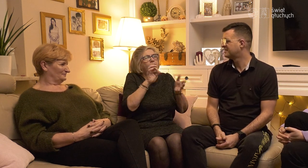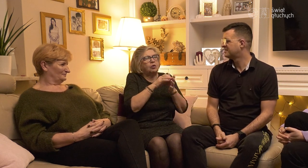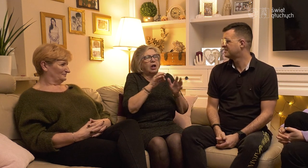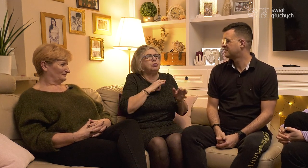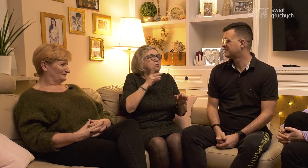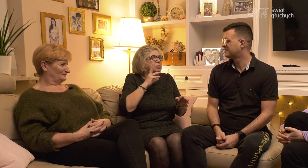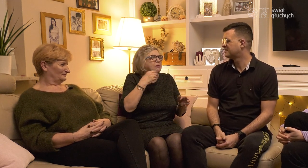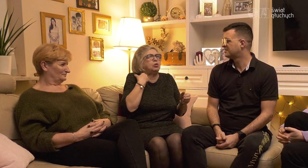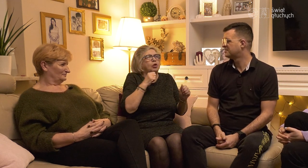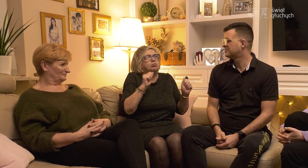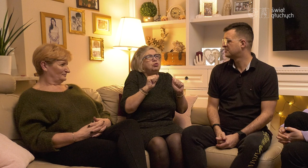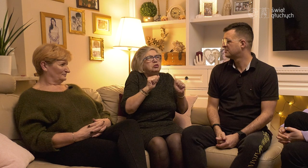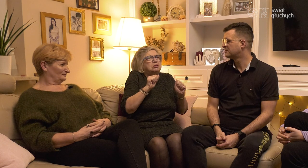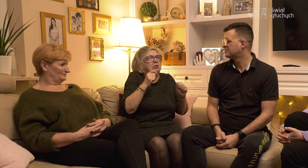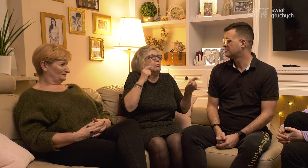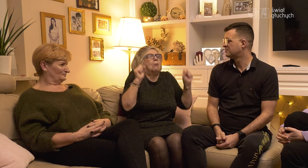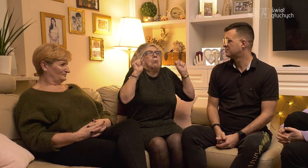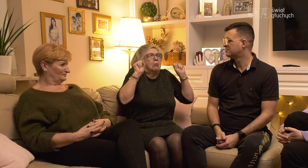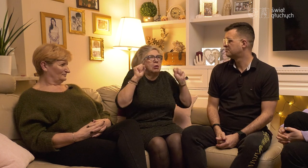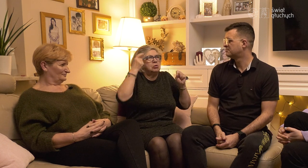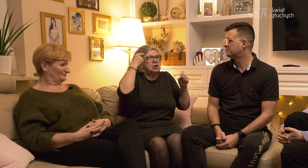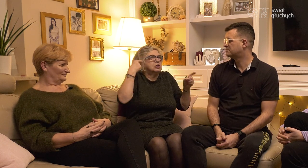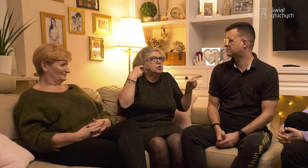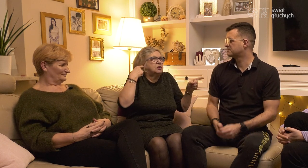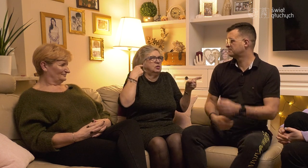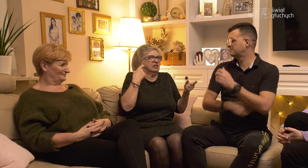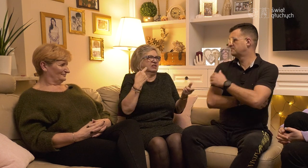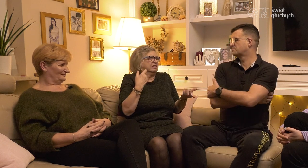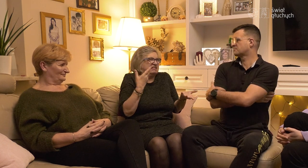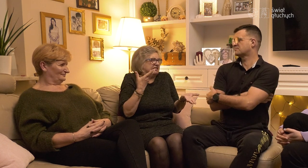My mother was afraid that he wouldn’t be a hearing person. David reacted to sounds.